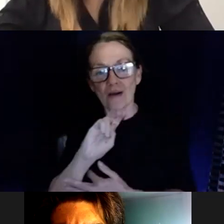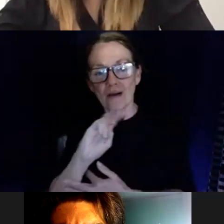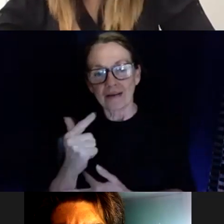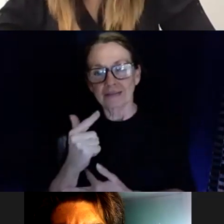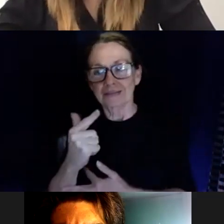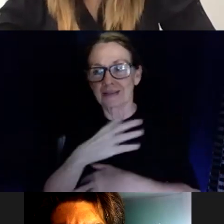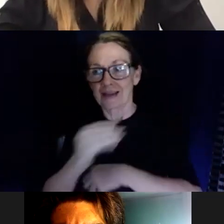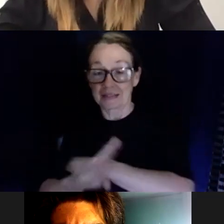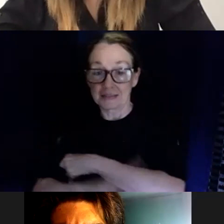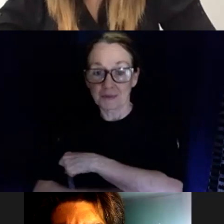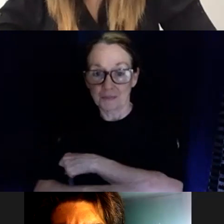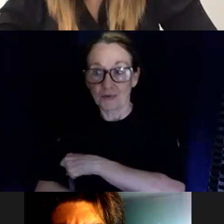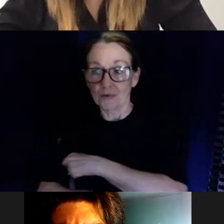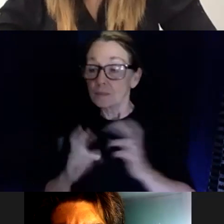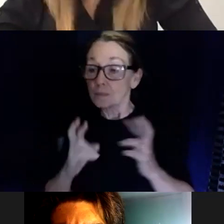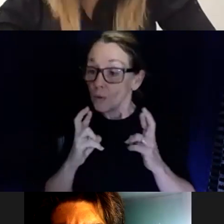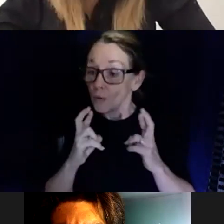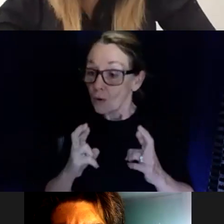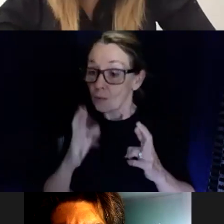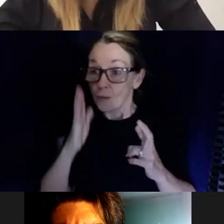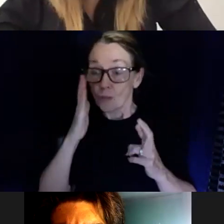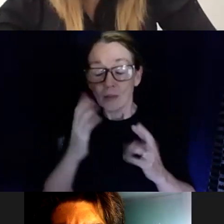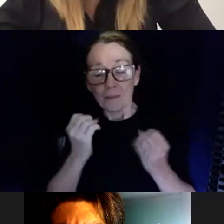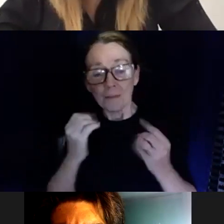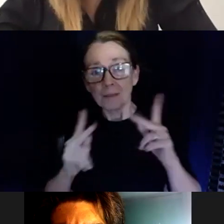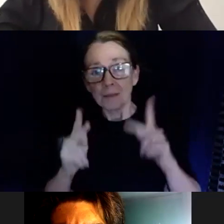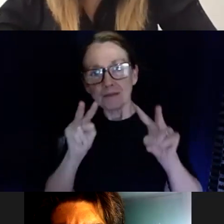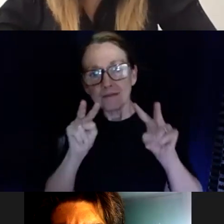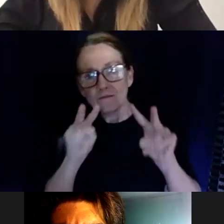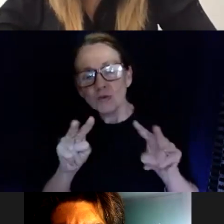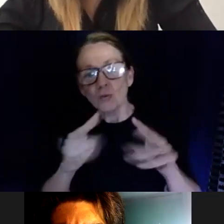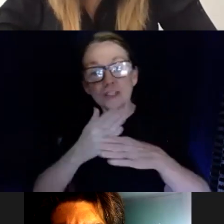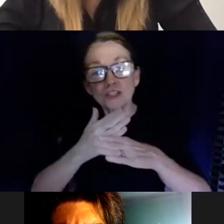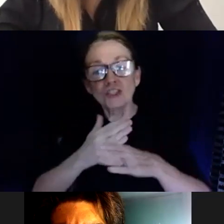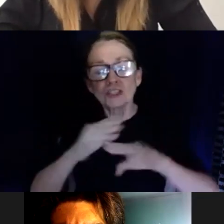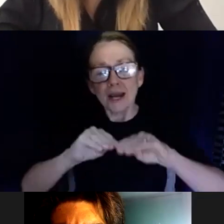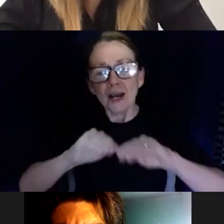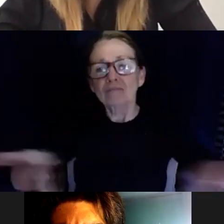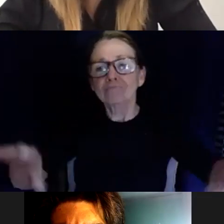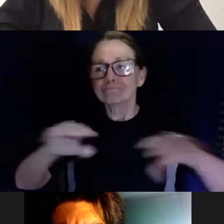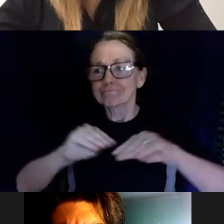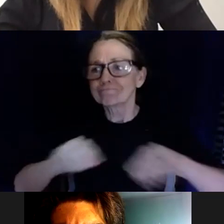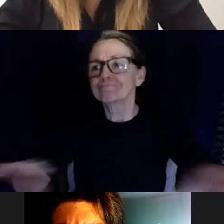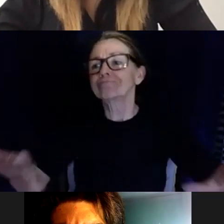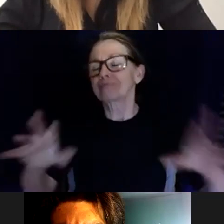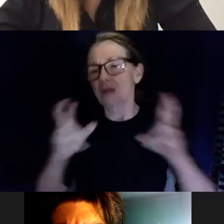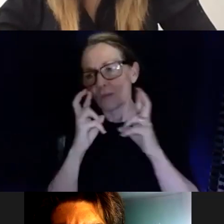A NEW ONE WILL BE RELEASED EVERY WEEK FOR THE MONTHS OF AUGUST AND SEPTEMBER.